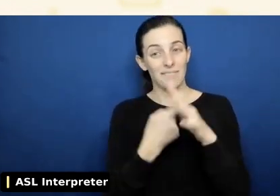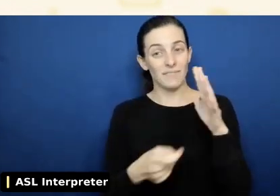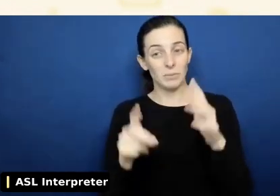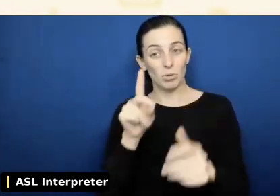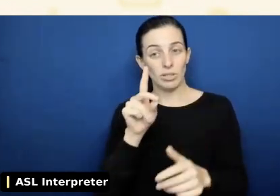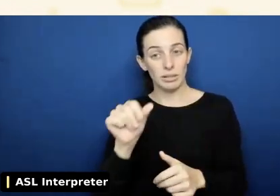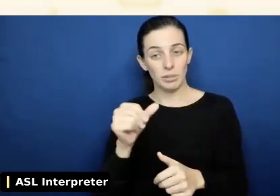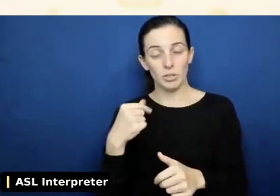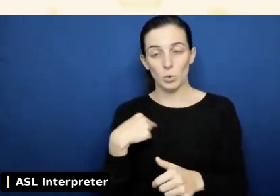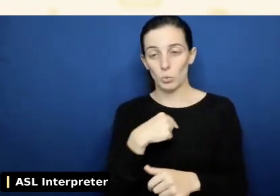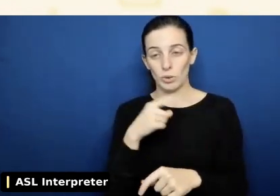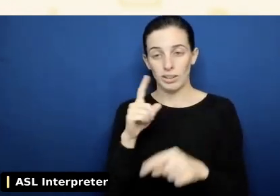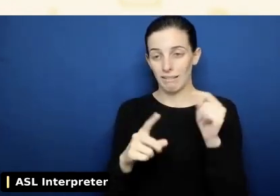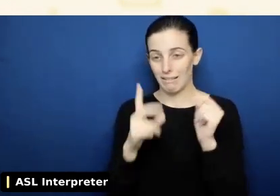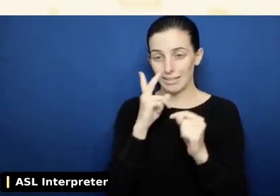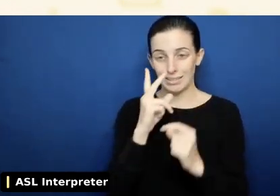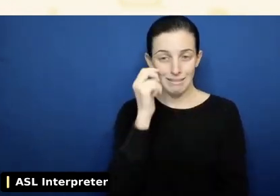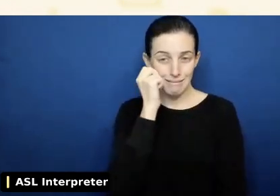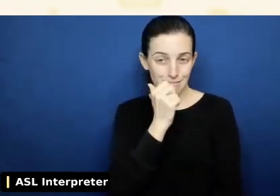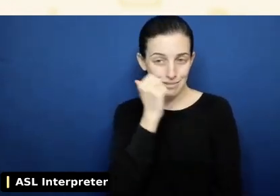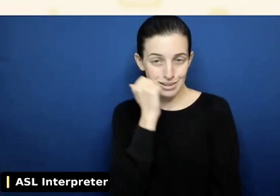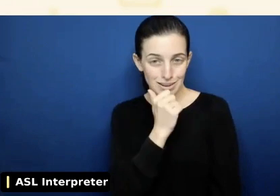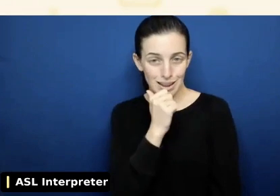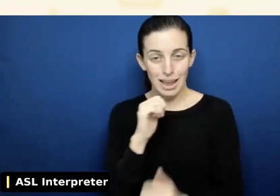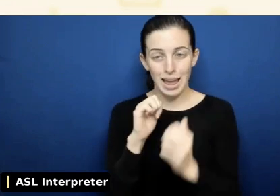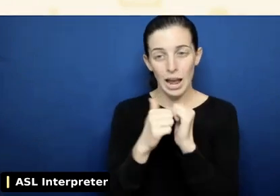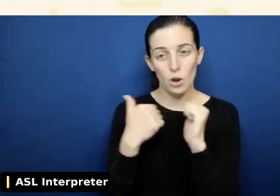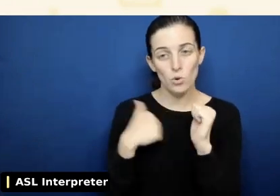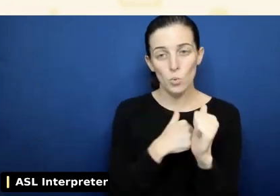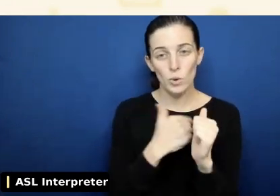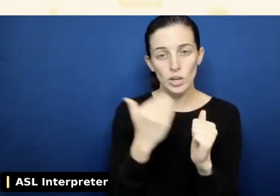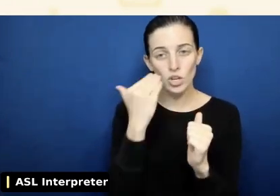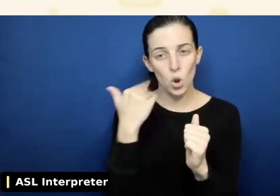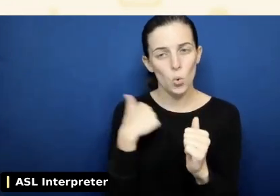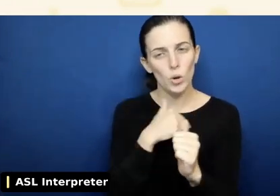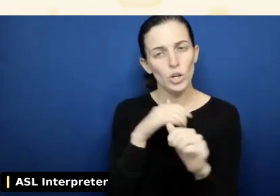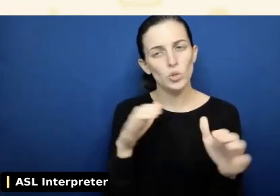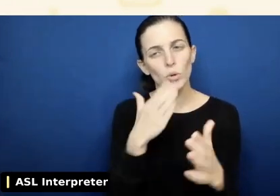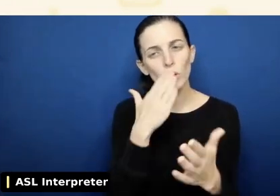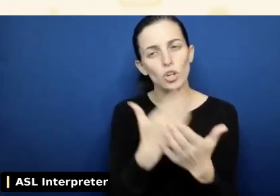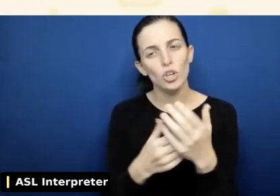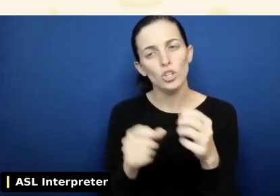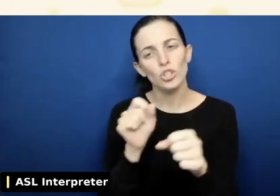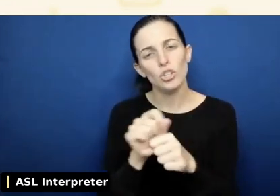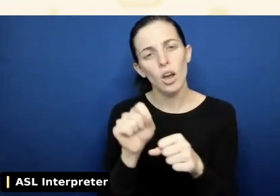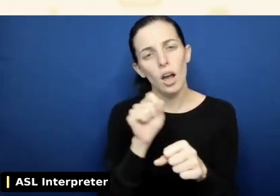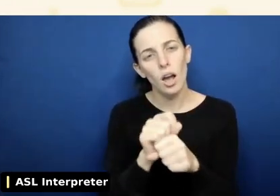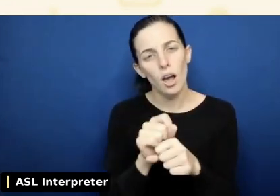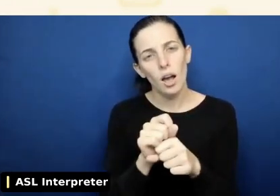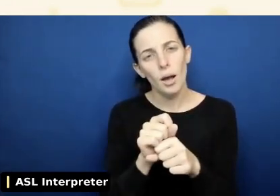to address them? And how do we know we are doing a good job? Thank you for this great question.